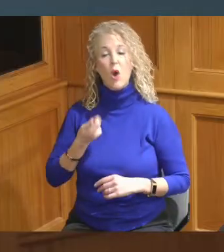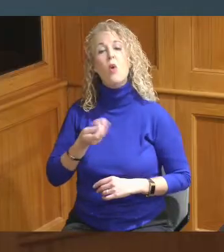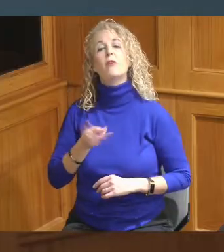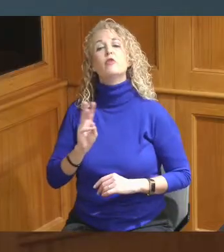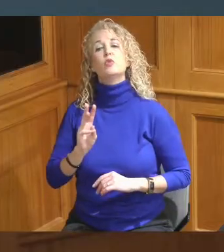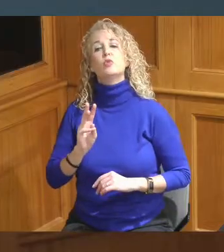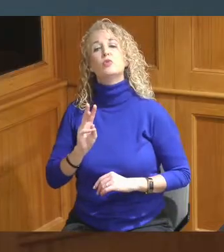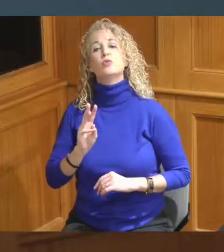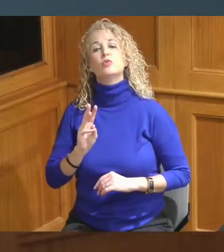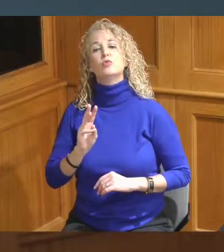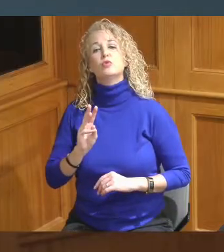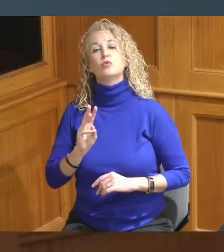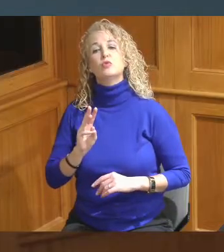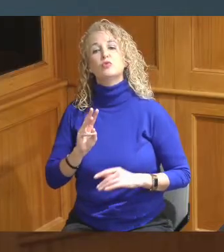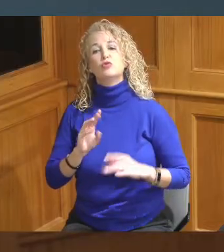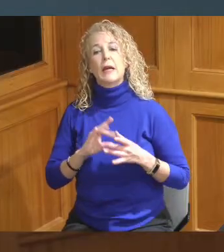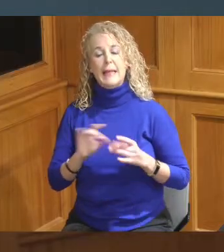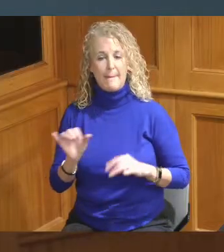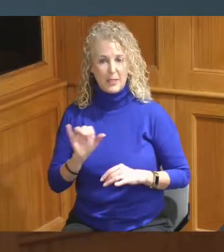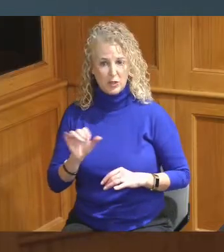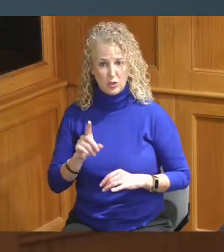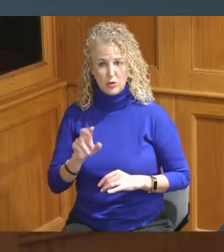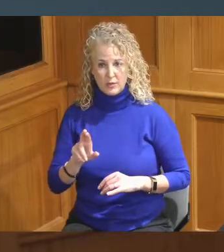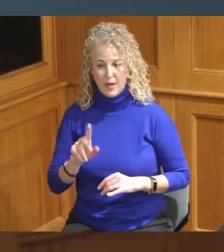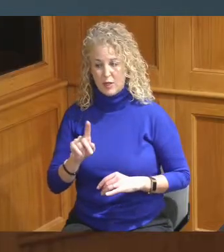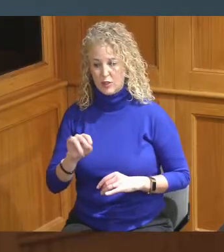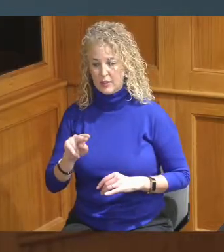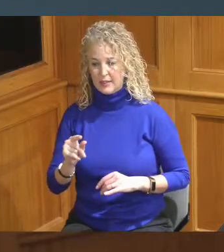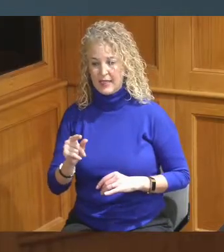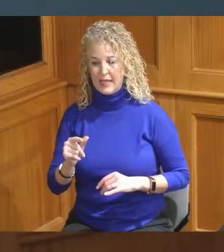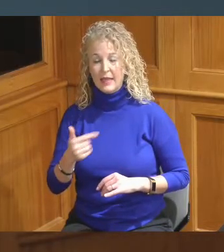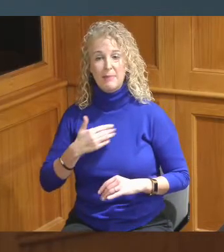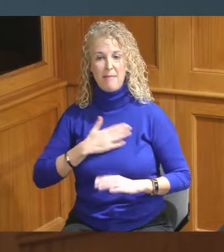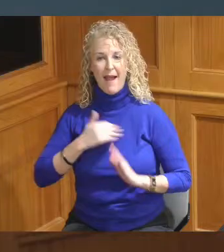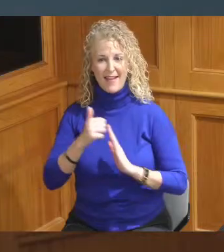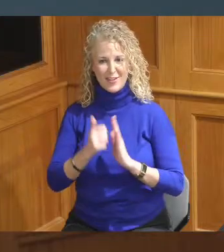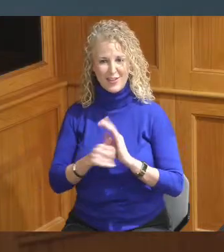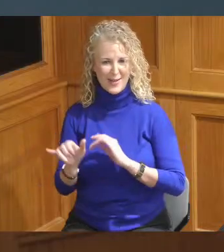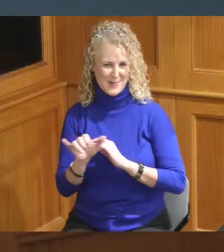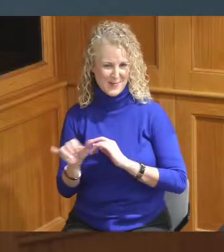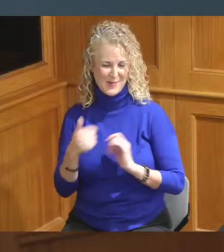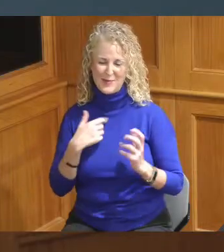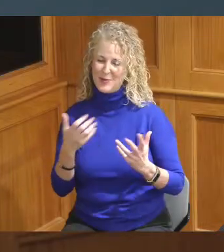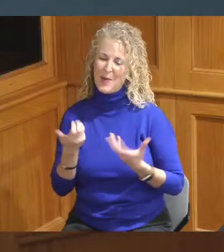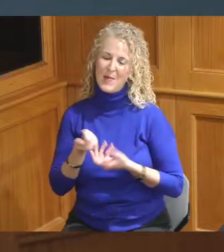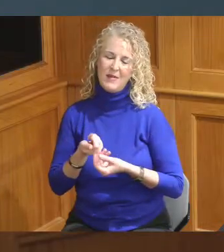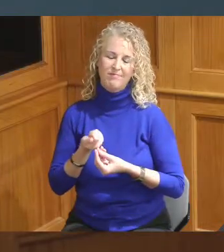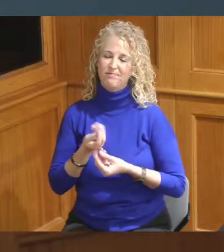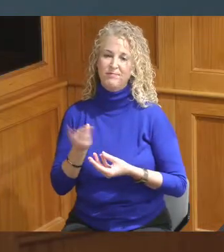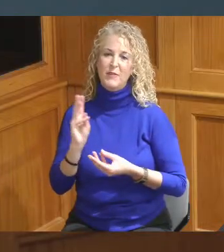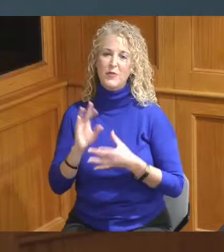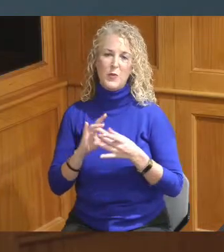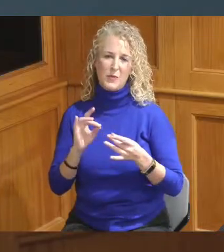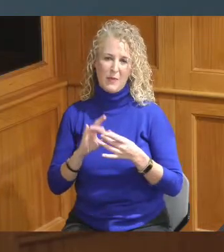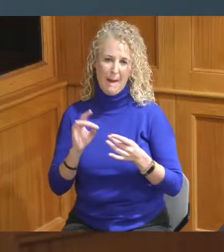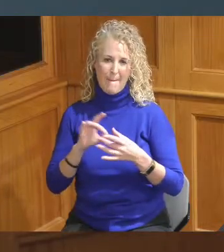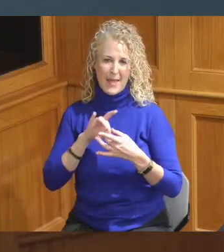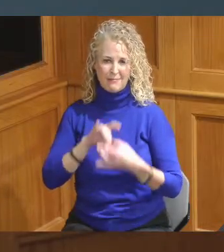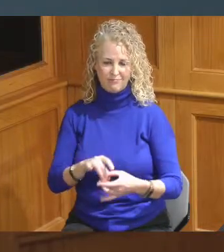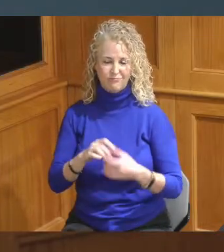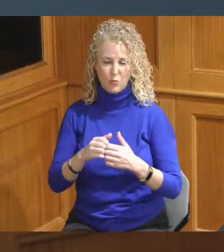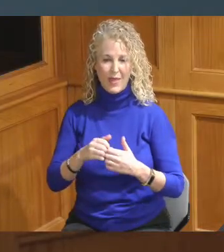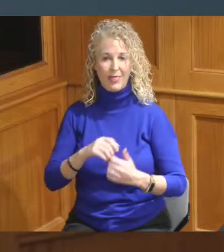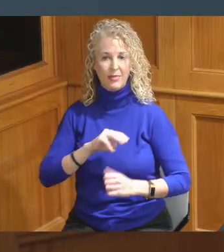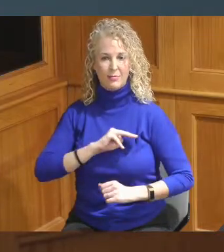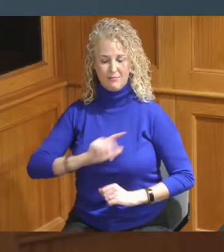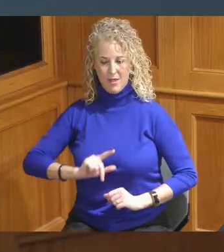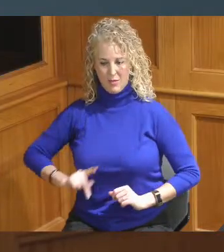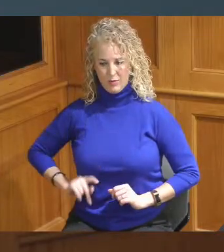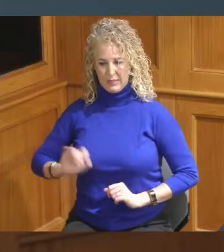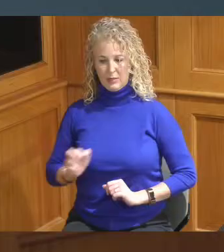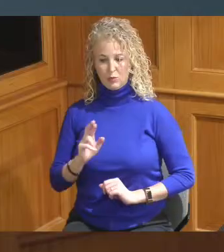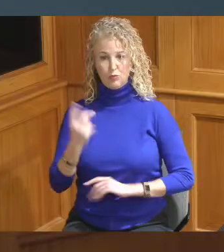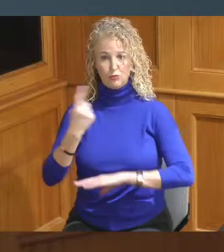as Dr. Martin Luther King was also on my mind and I'd like to say a few words about that. And as we